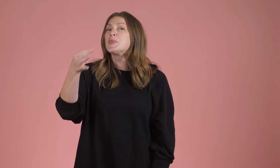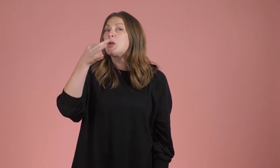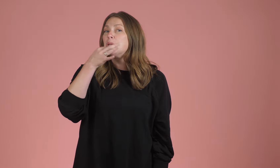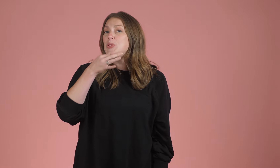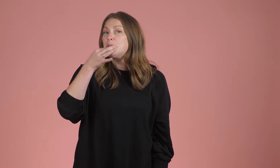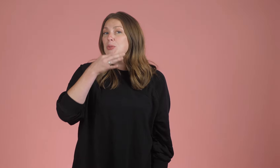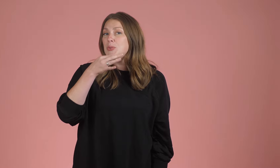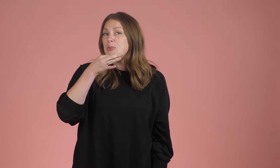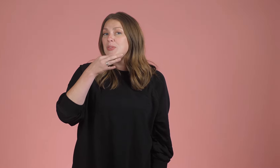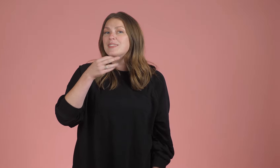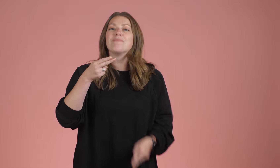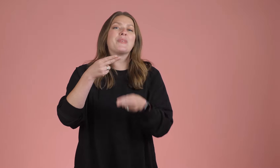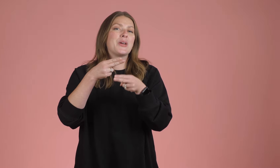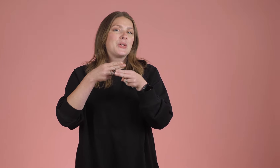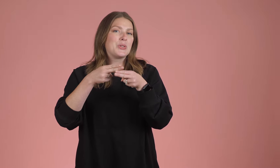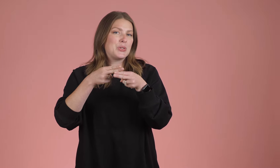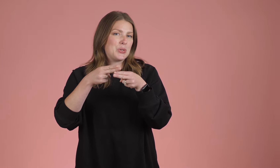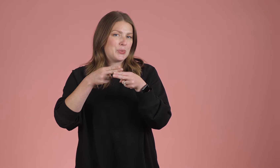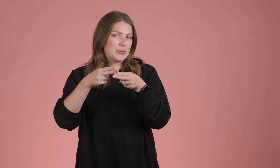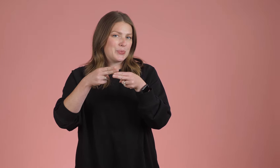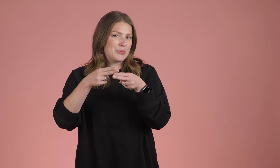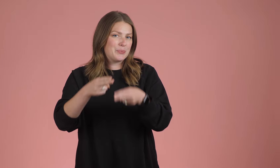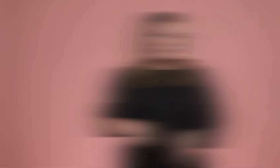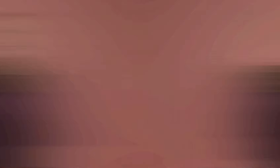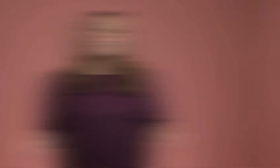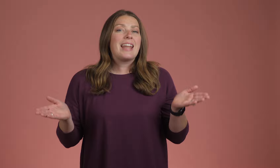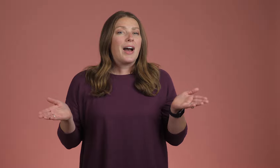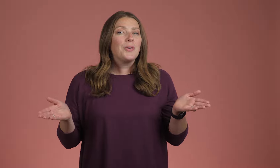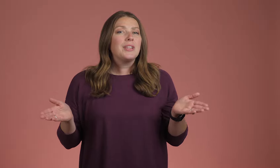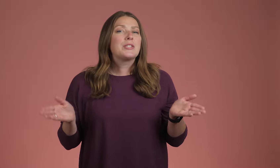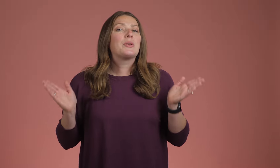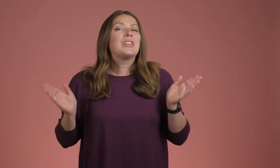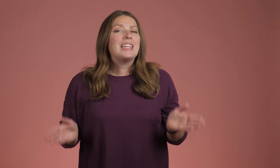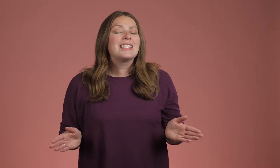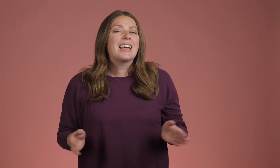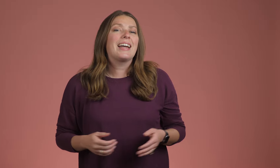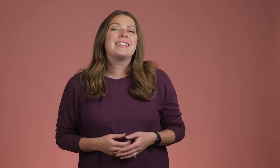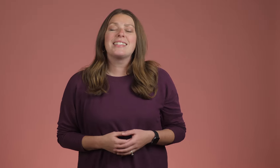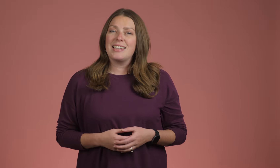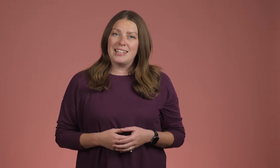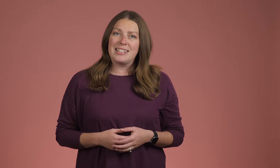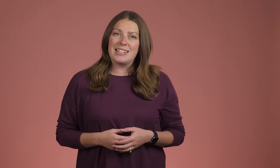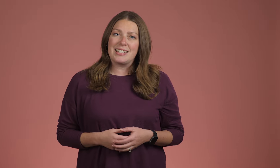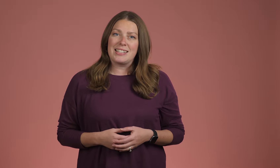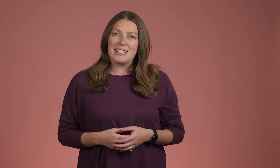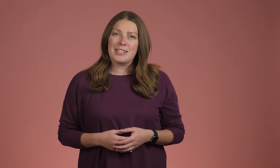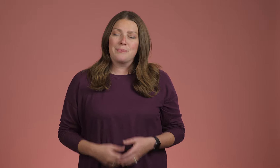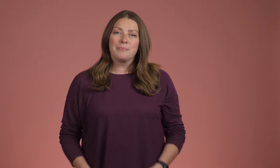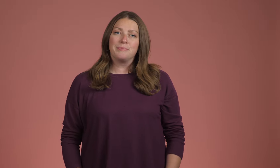Soon. Now let's put these signs into sentences.